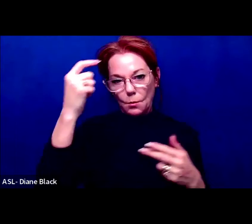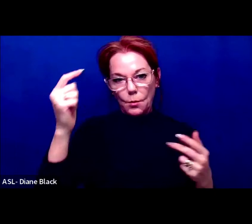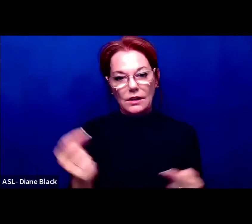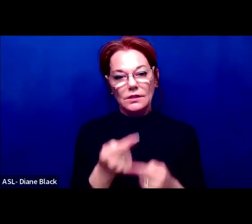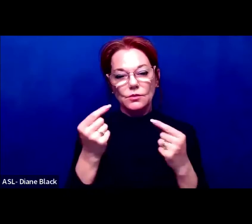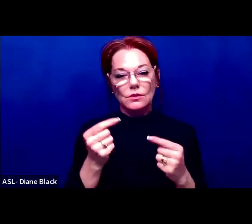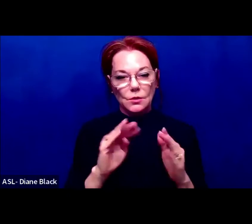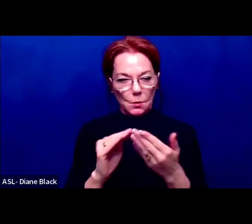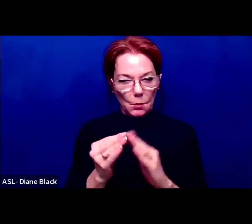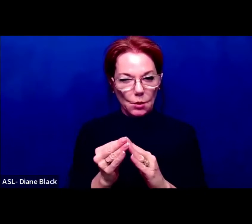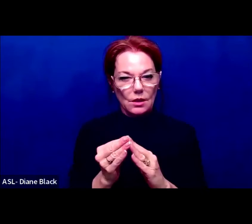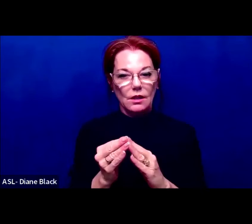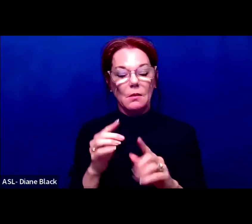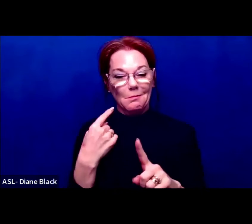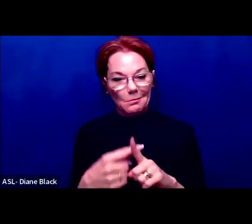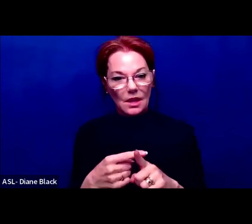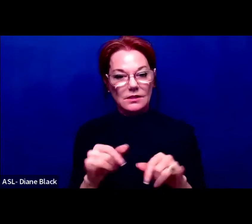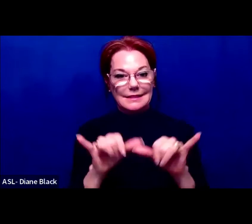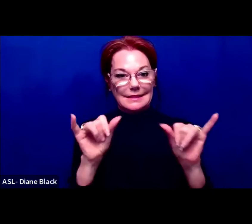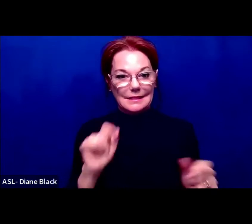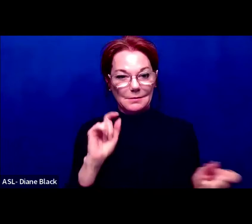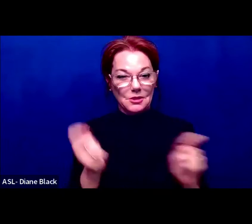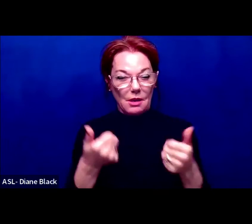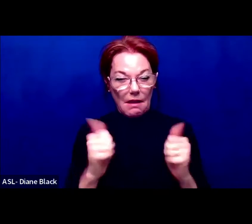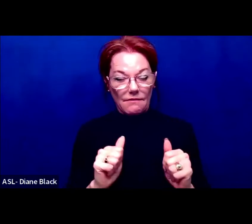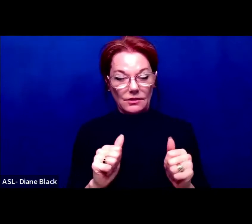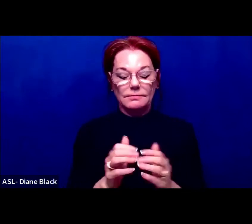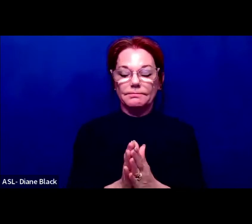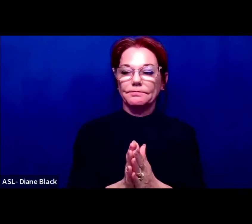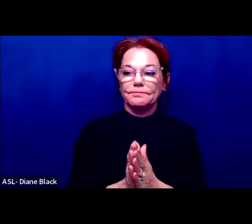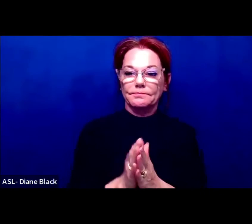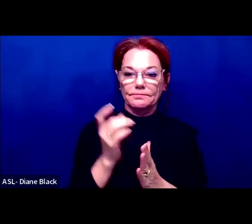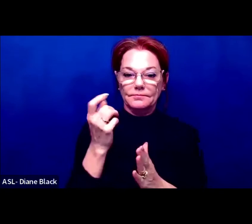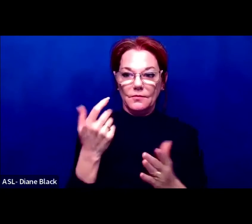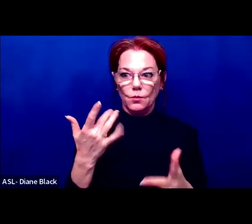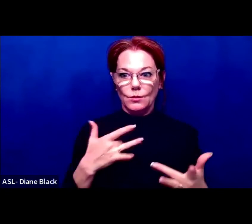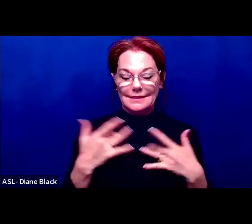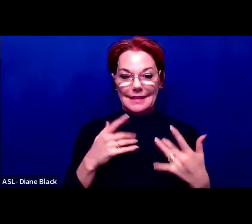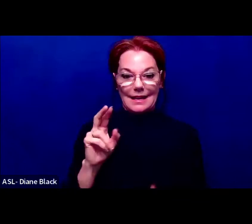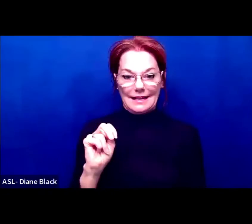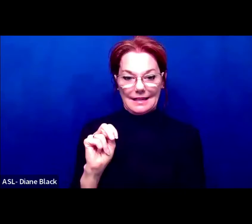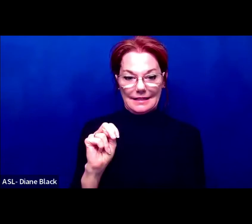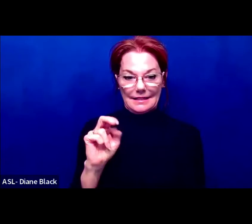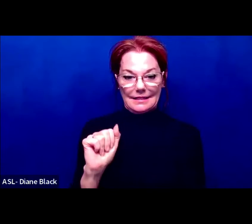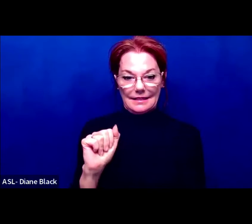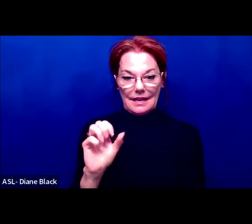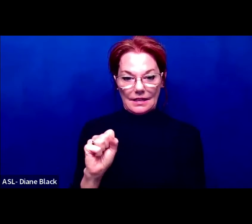systems change efforts. We are really excited to have NASHIA as a partner, for example, in our